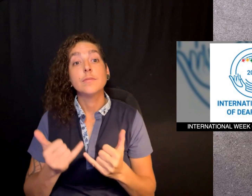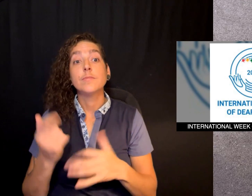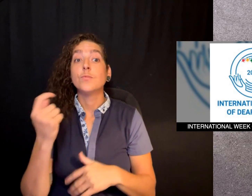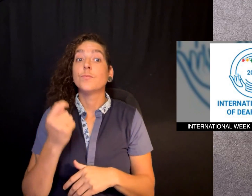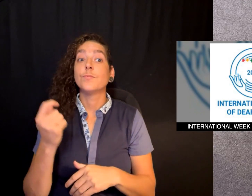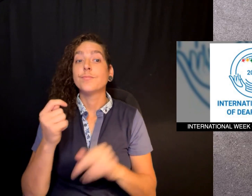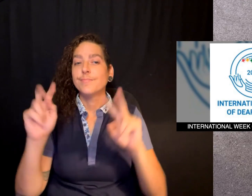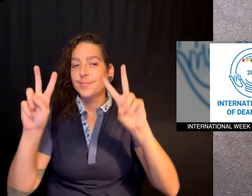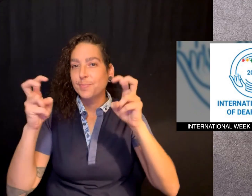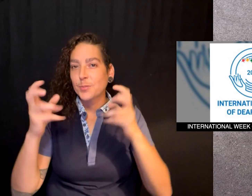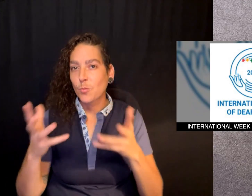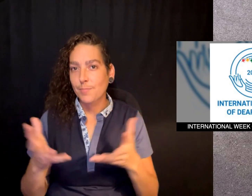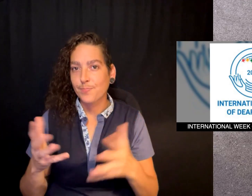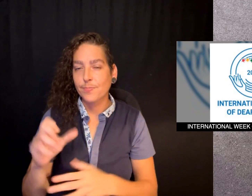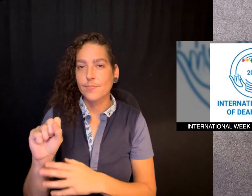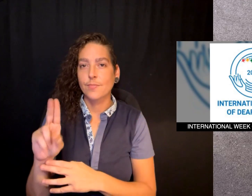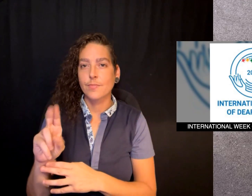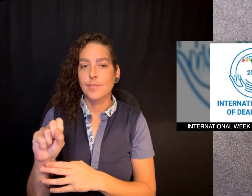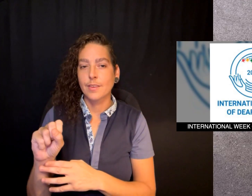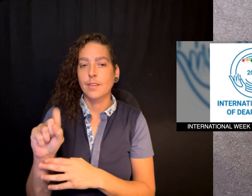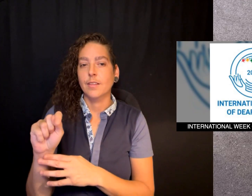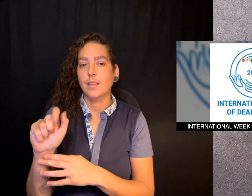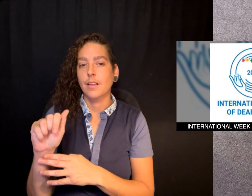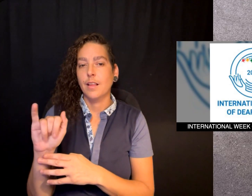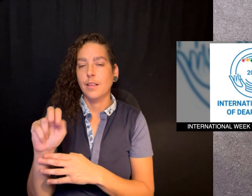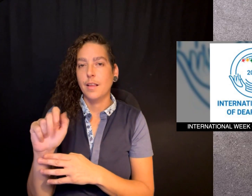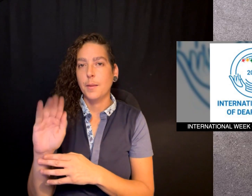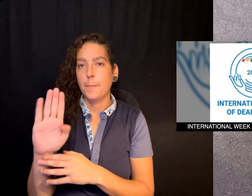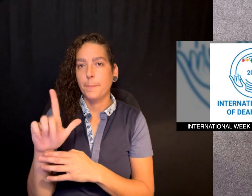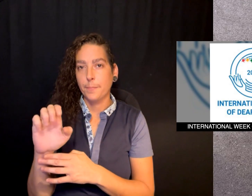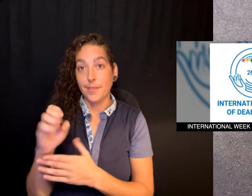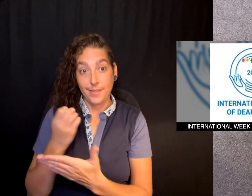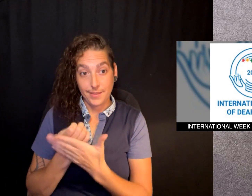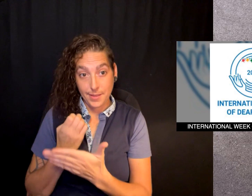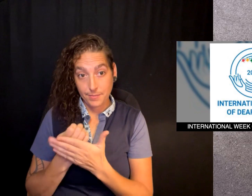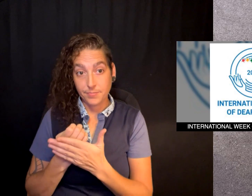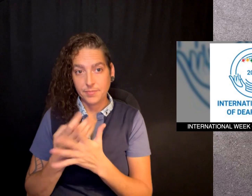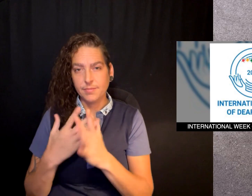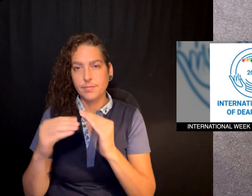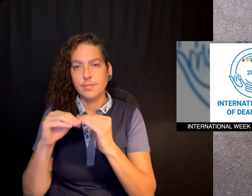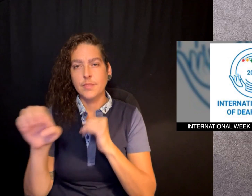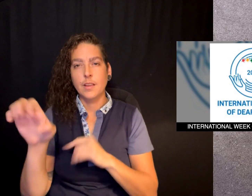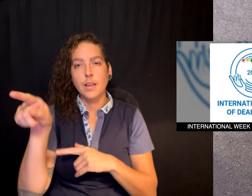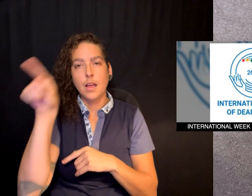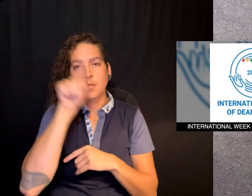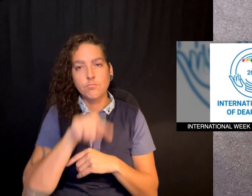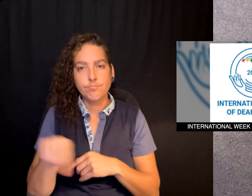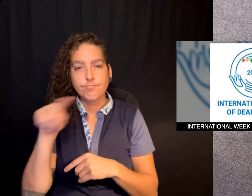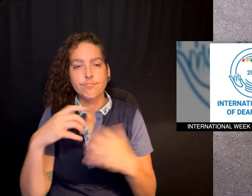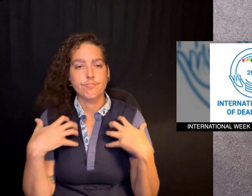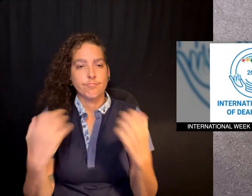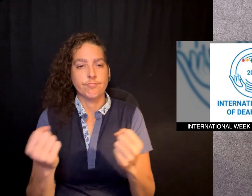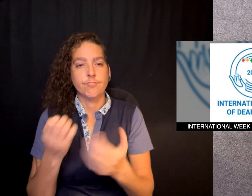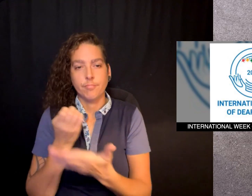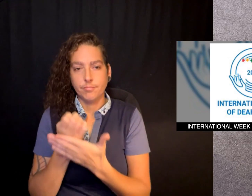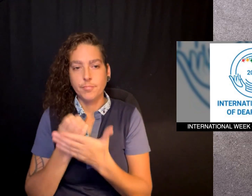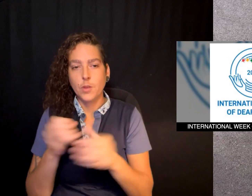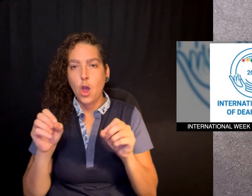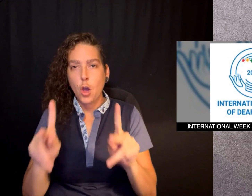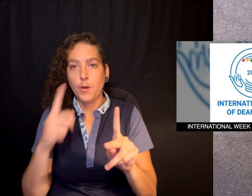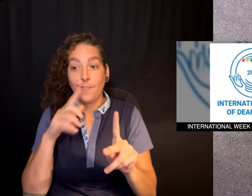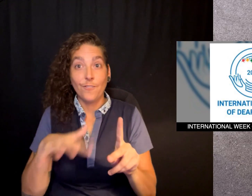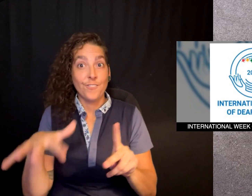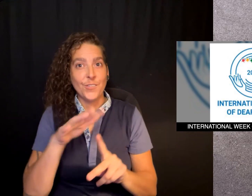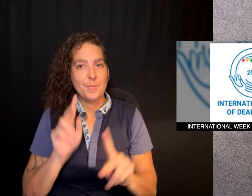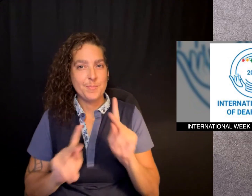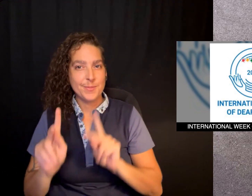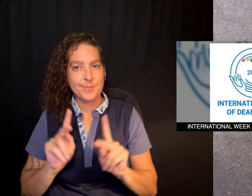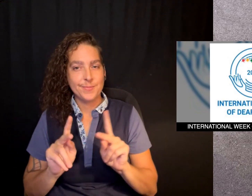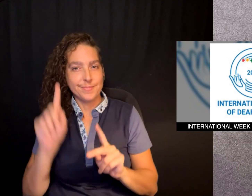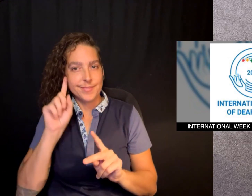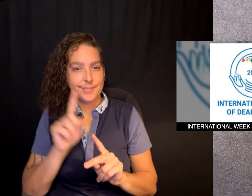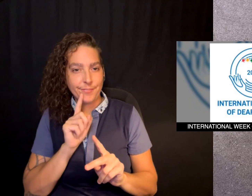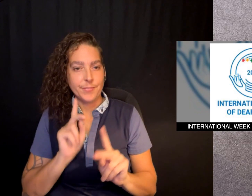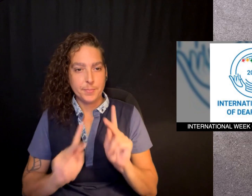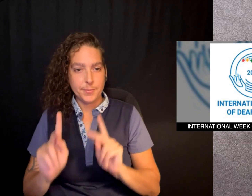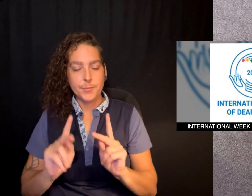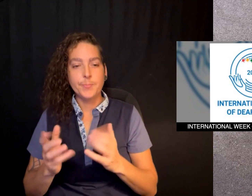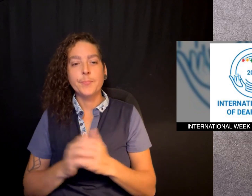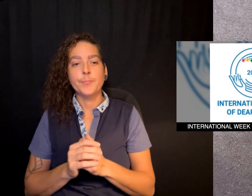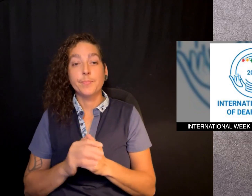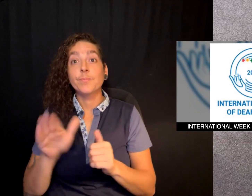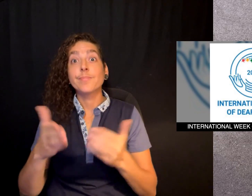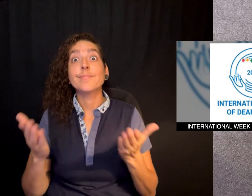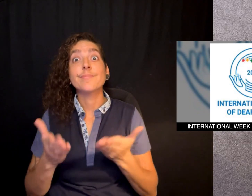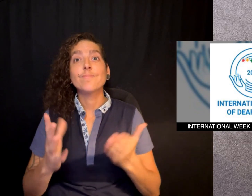is sustainable economic opportunities for deaf people here's the official video from